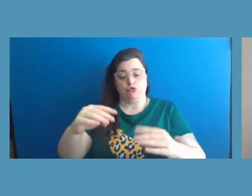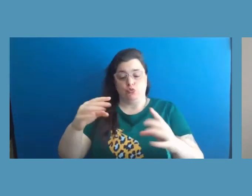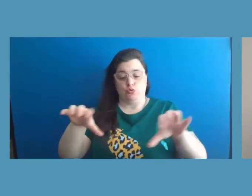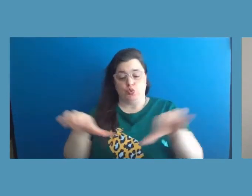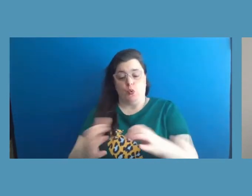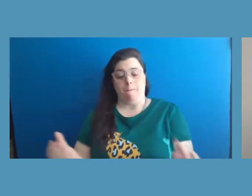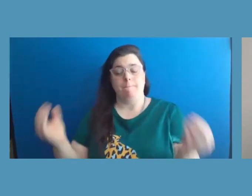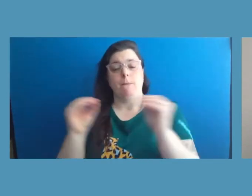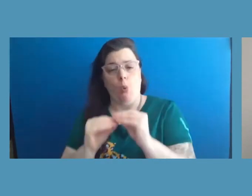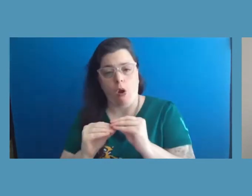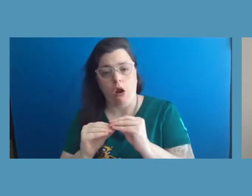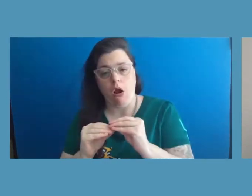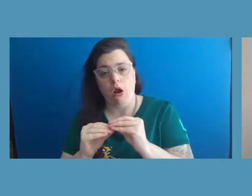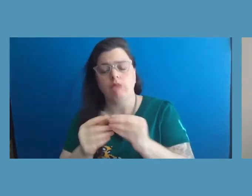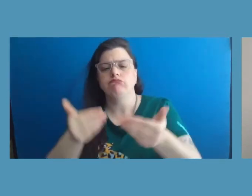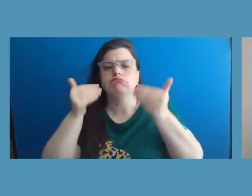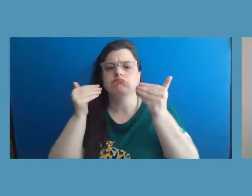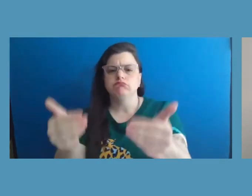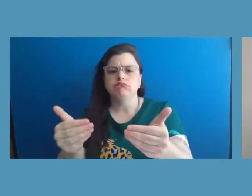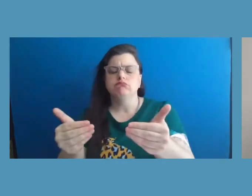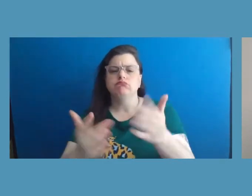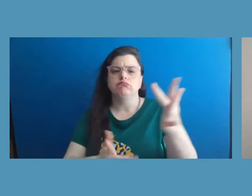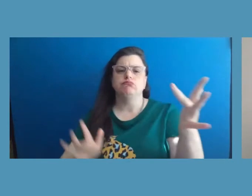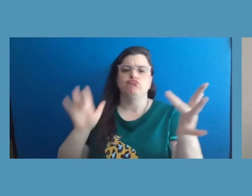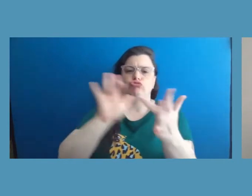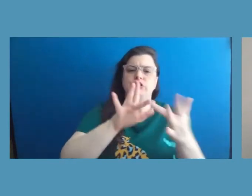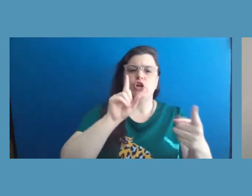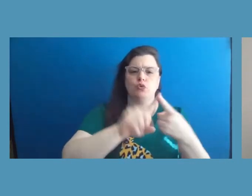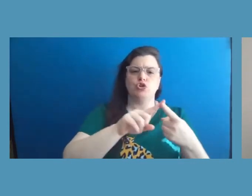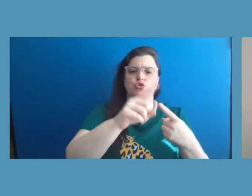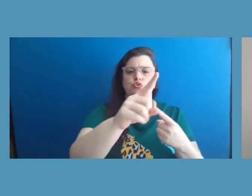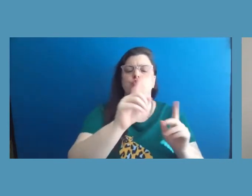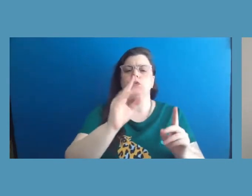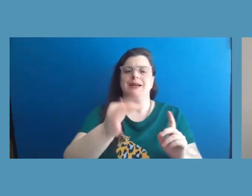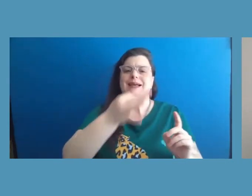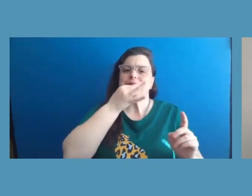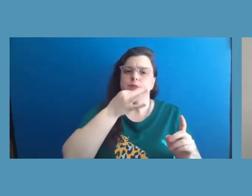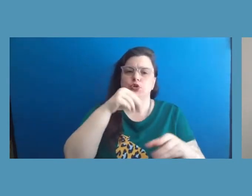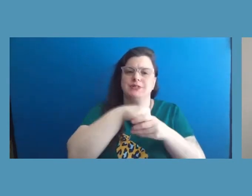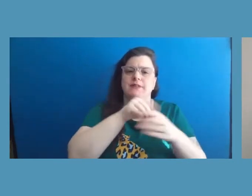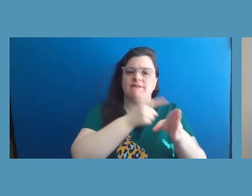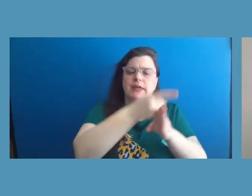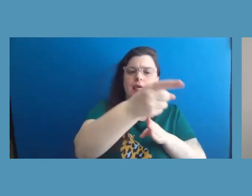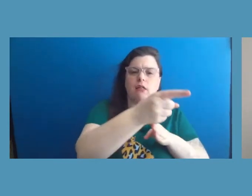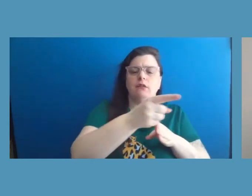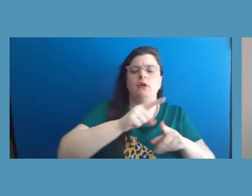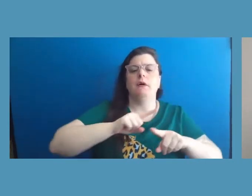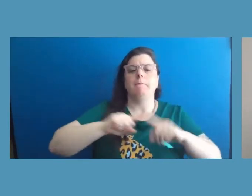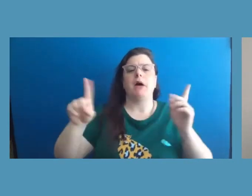And then, if you find out you need to know more, go ahead -- contact companies, contact